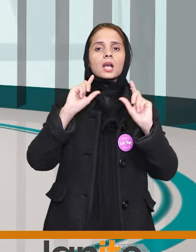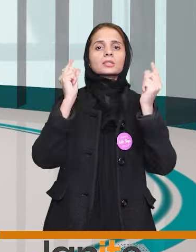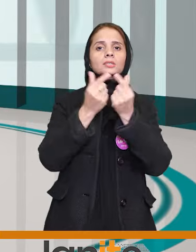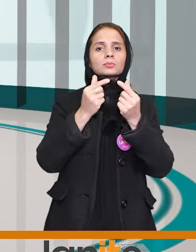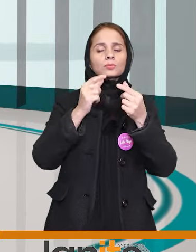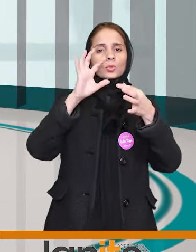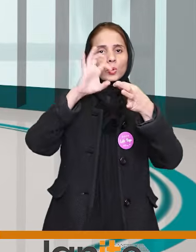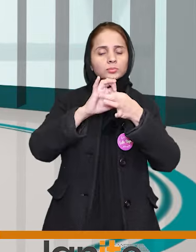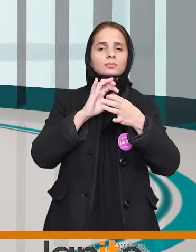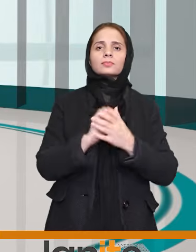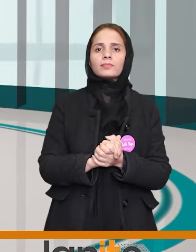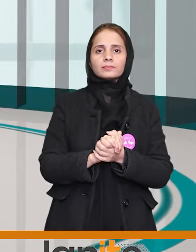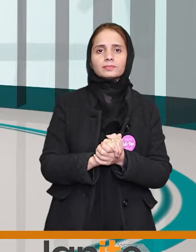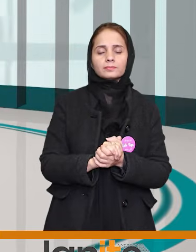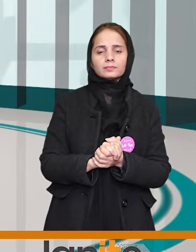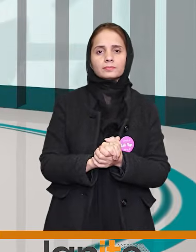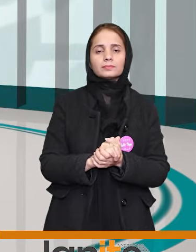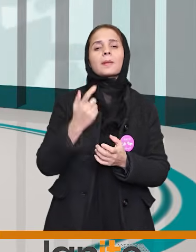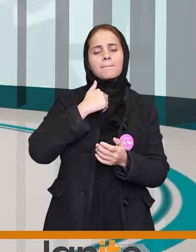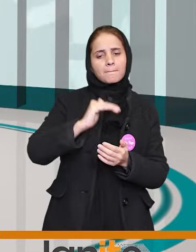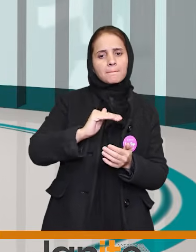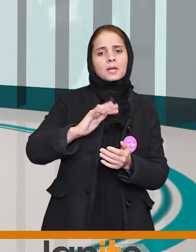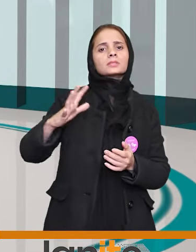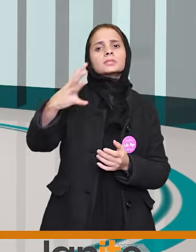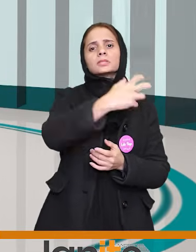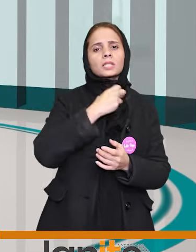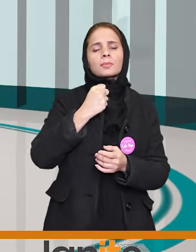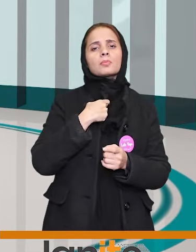In that group, I request the youngsters and the students